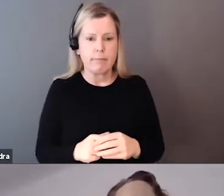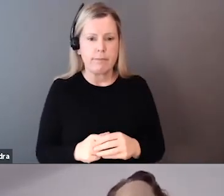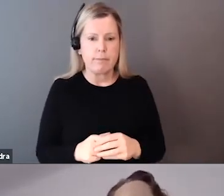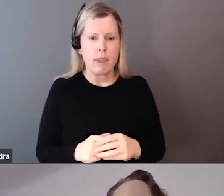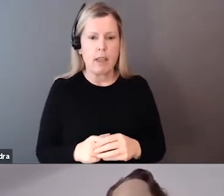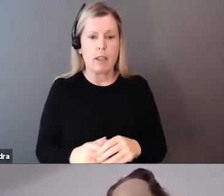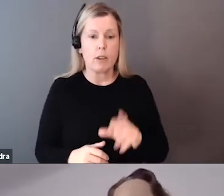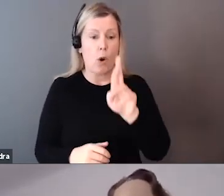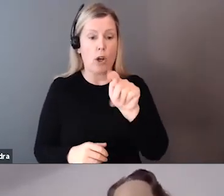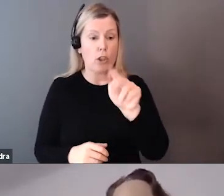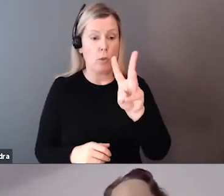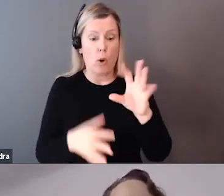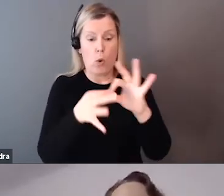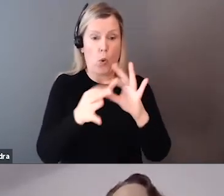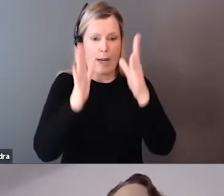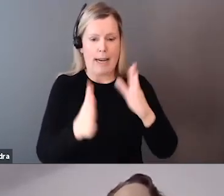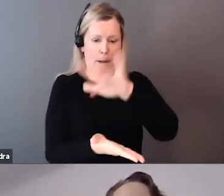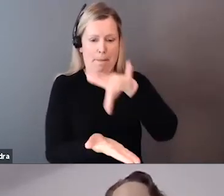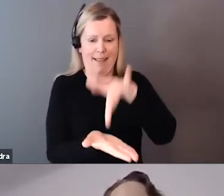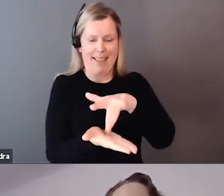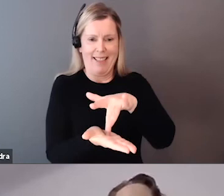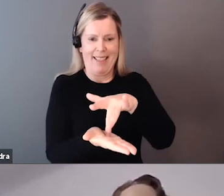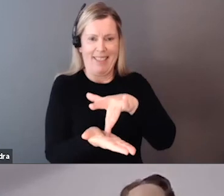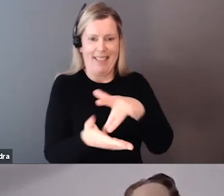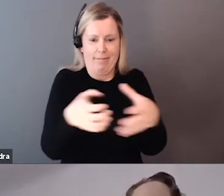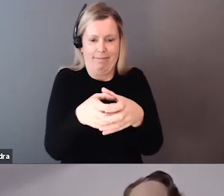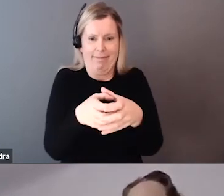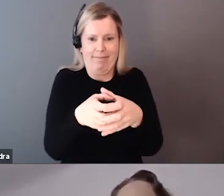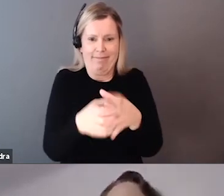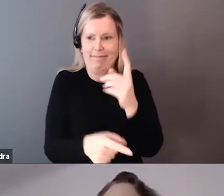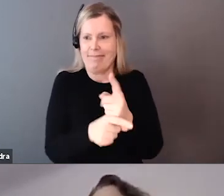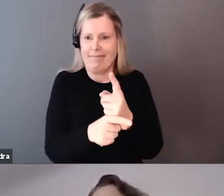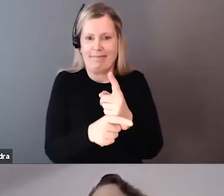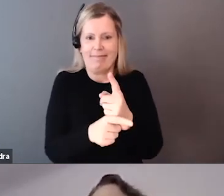because they're they're basically at the middle of a system.They're interacting with workers,